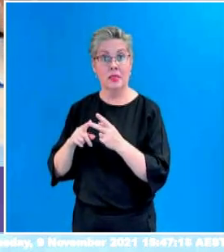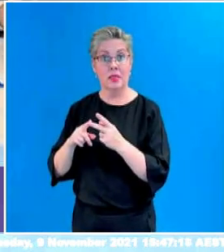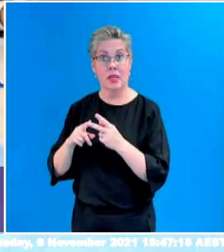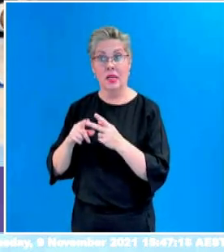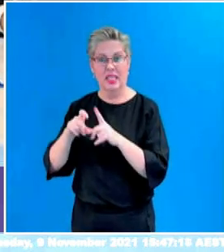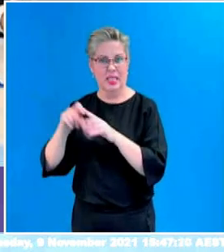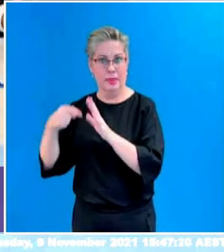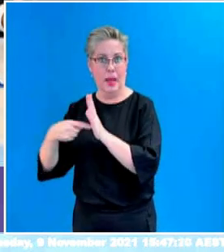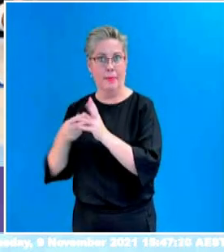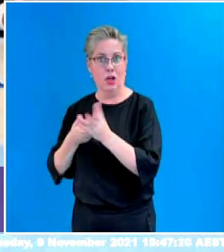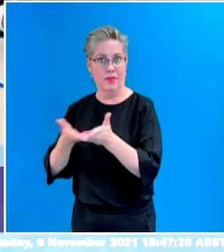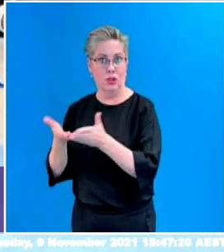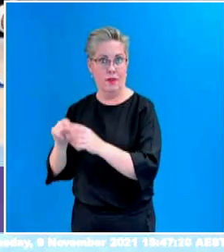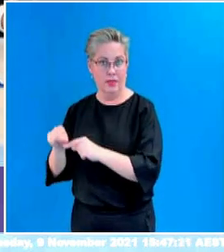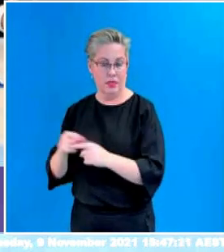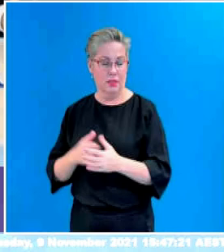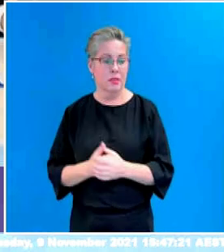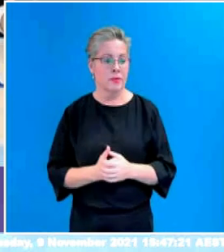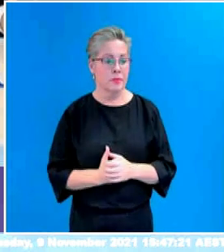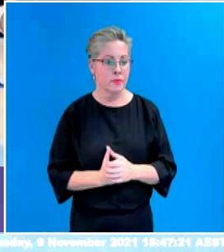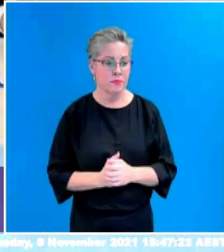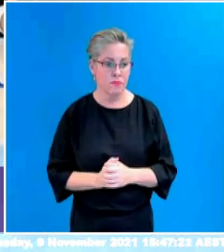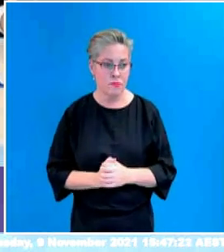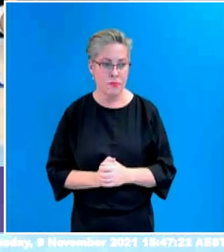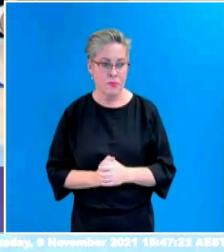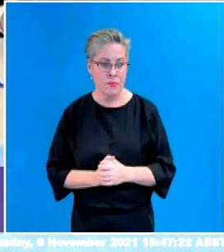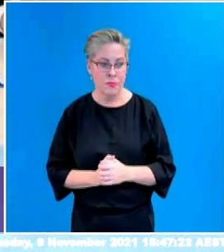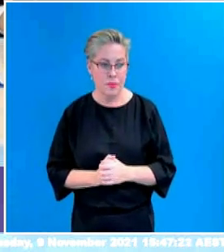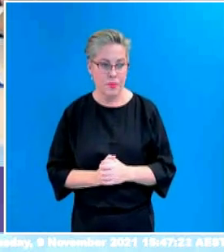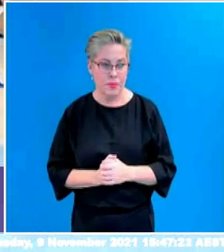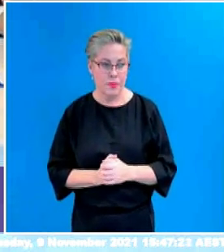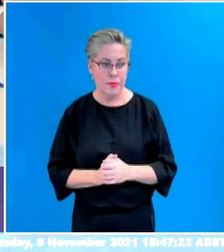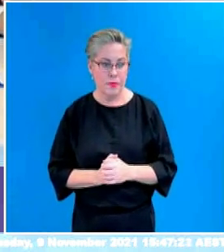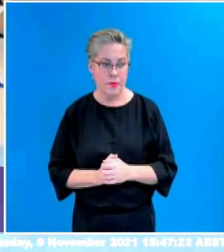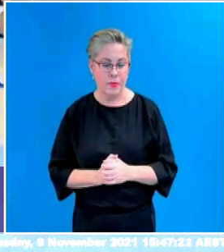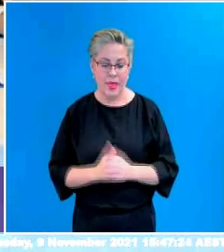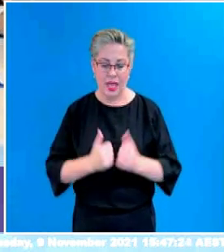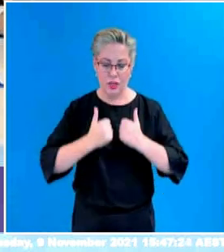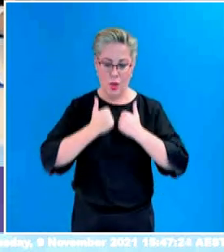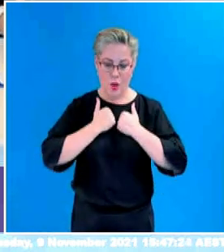The critical bits for me are our part of the role look like this: that we are